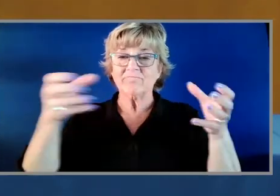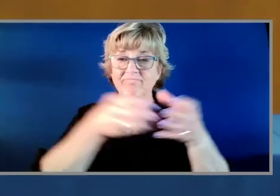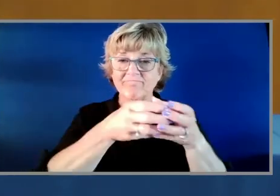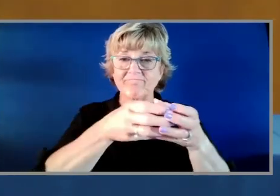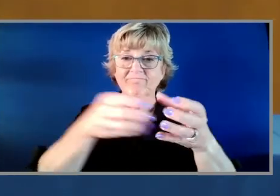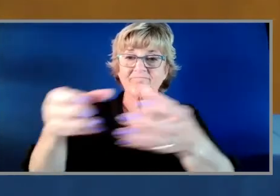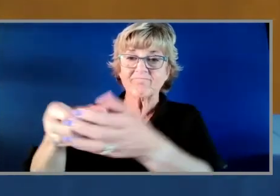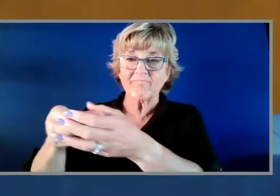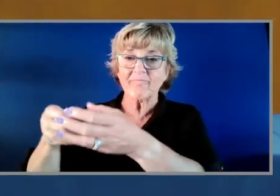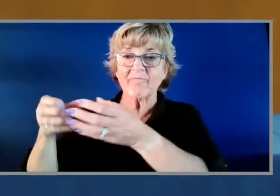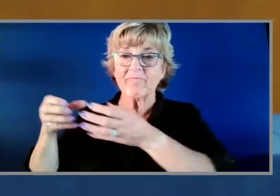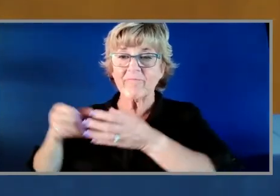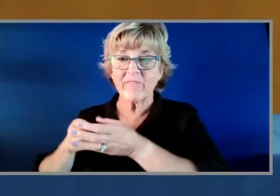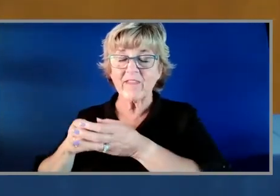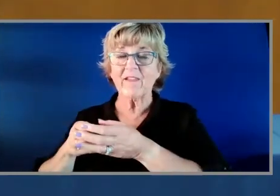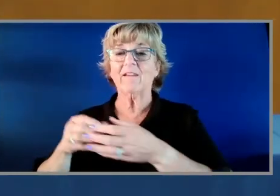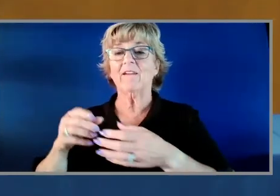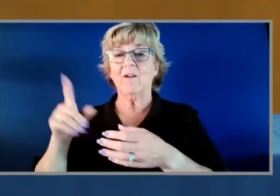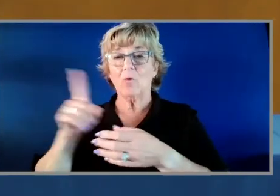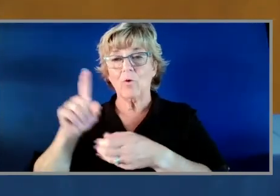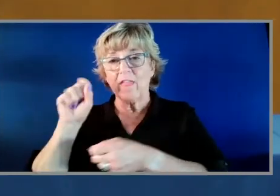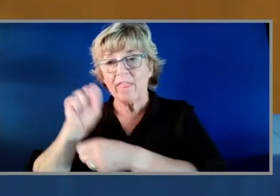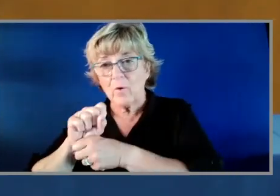Studio: geography but certainly where people work together they've raised their families, they said they you know they.